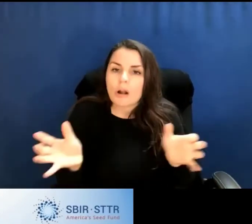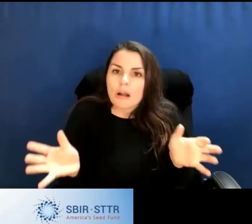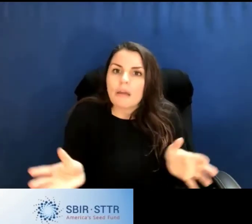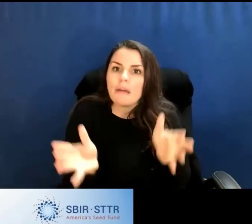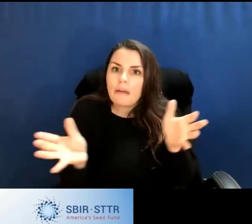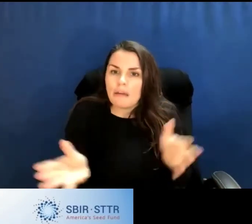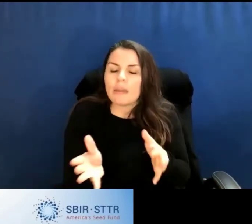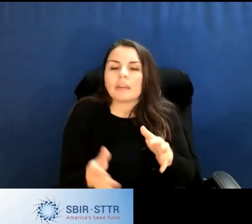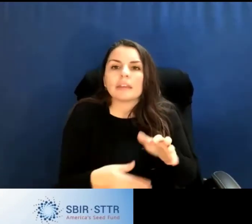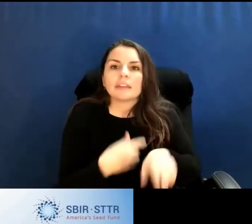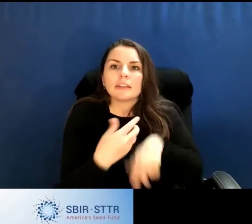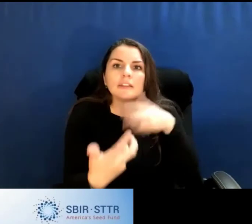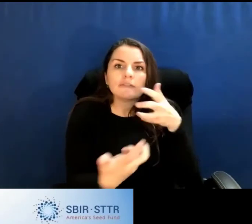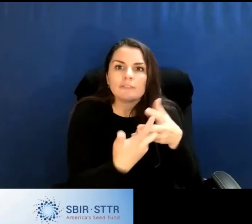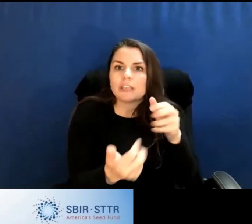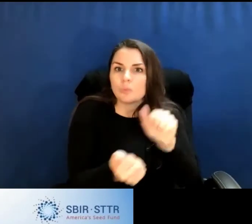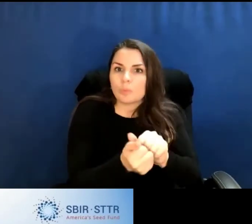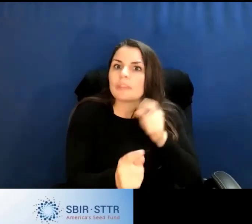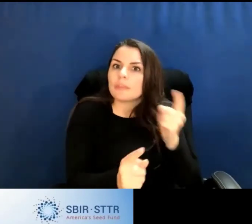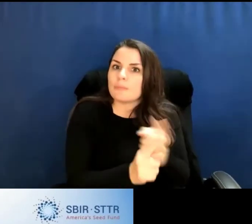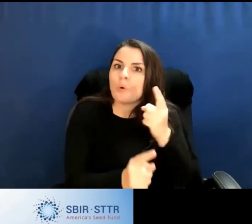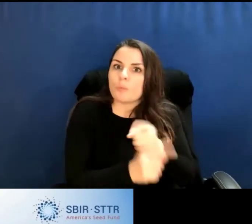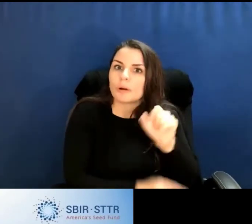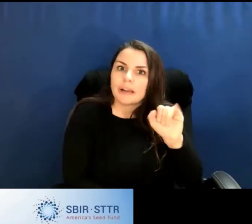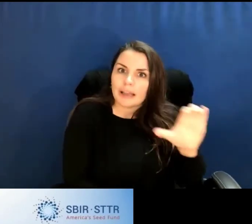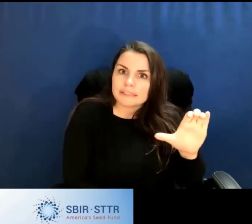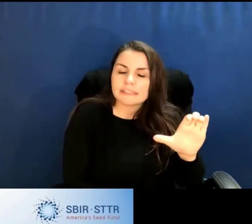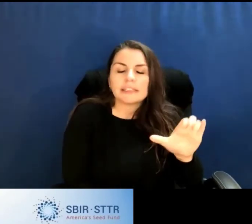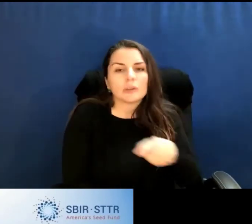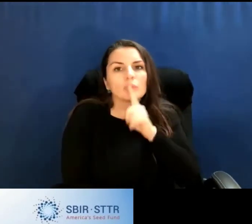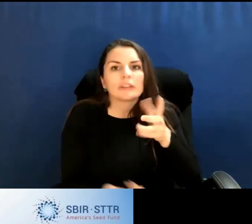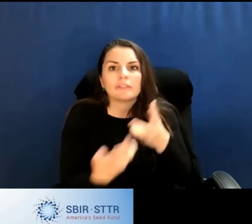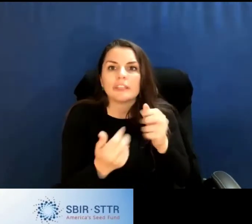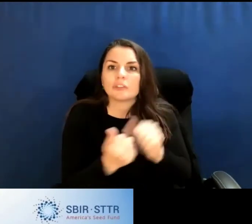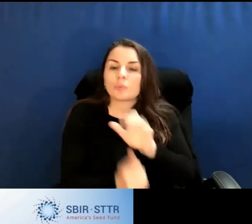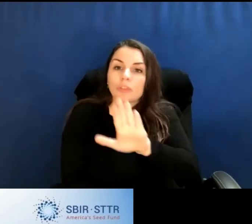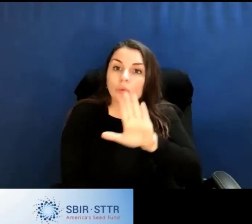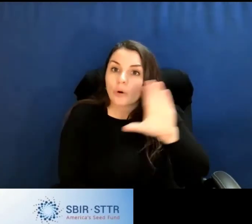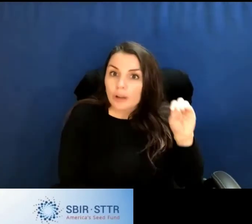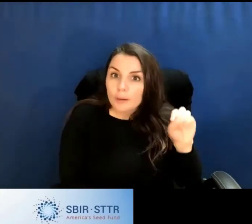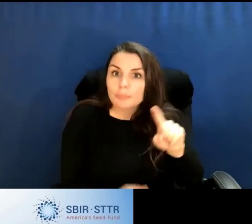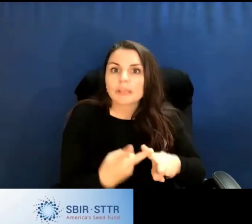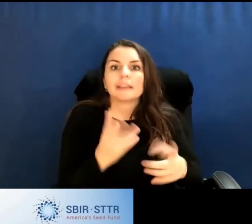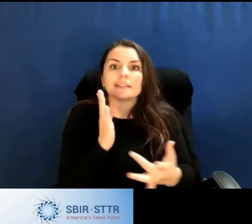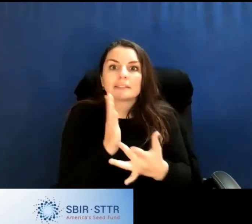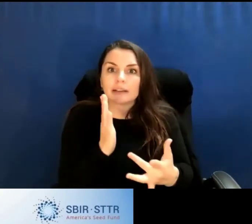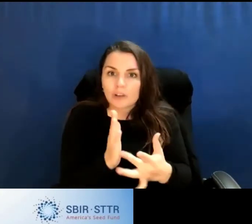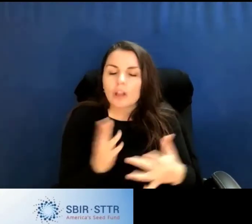for you and for your company and for your technology and be able to connect you to the appropriate person